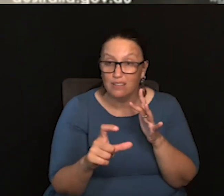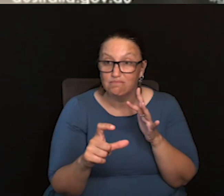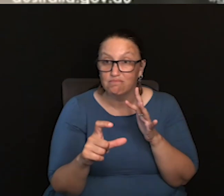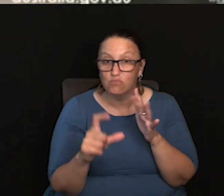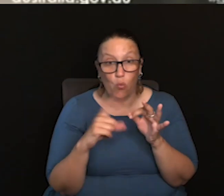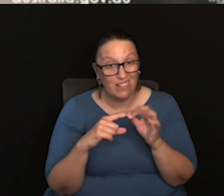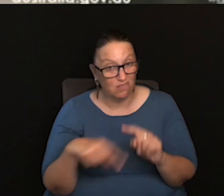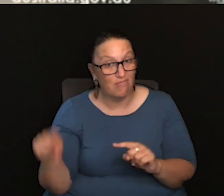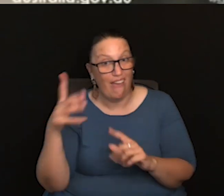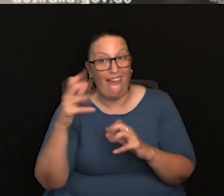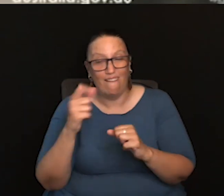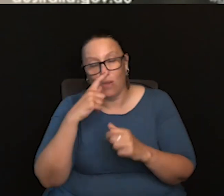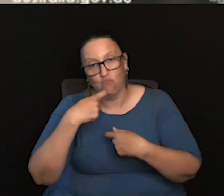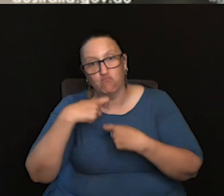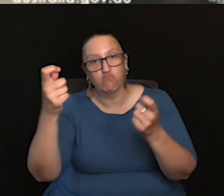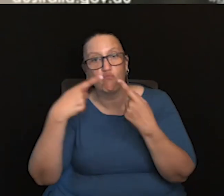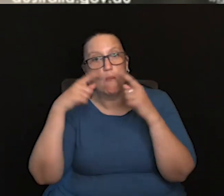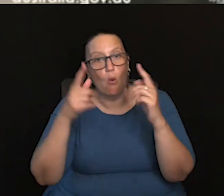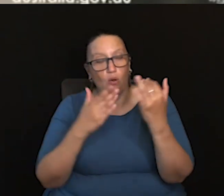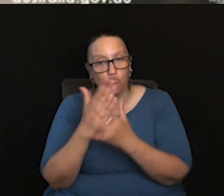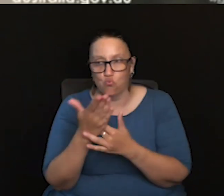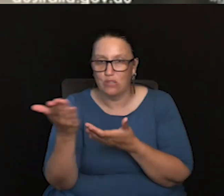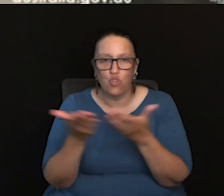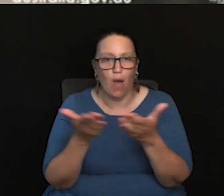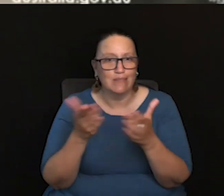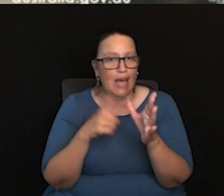They were not legally available in certain states and territories.